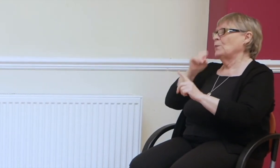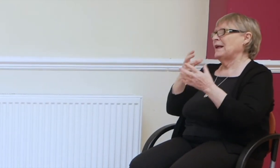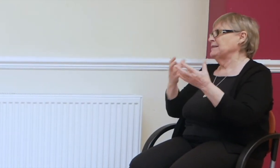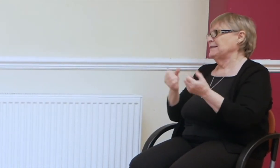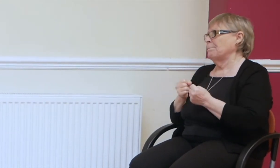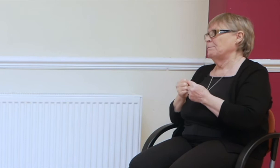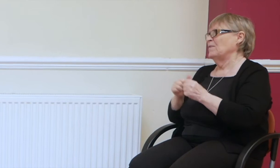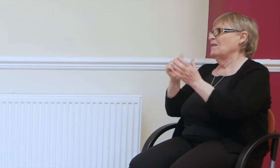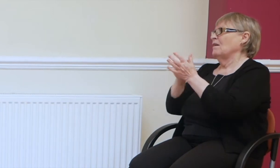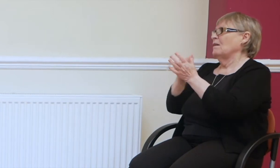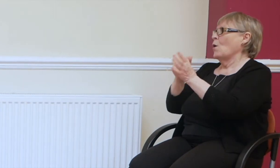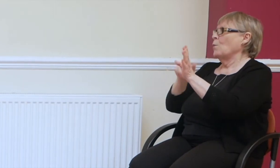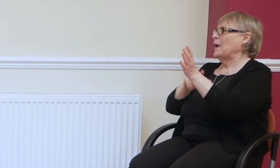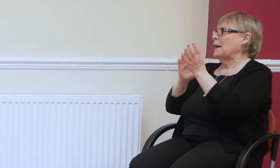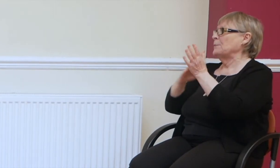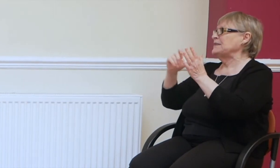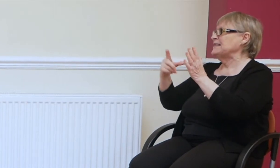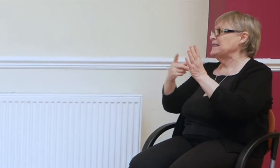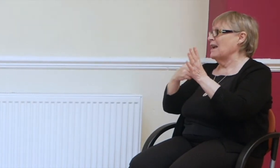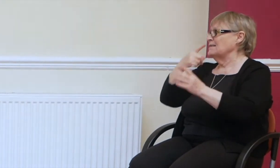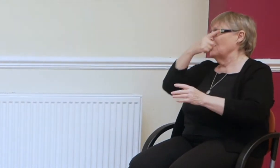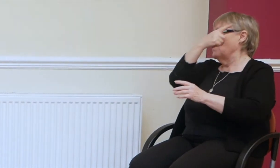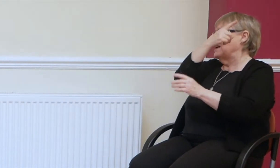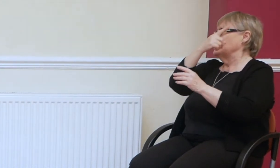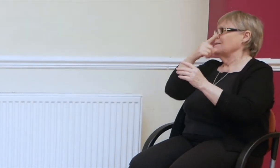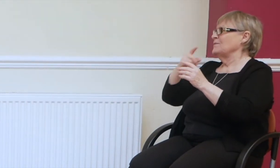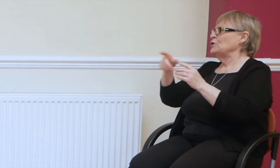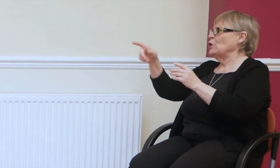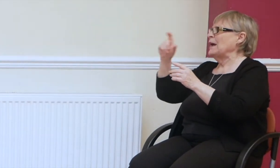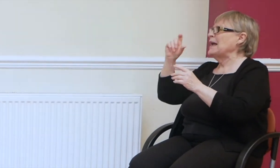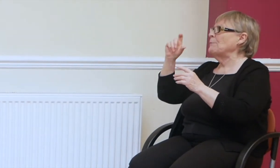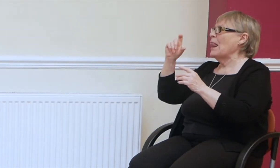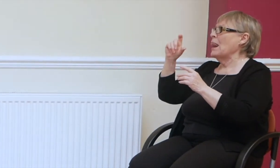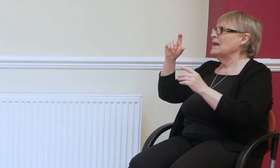We wouldn't accept moving to the YMCA,